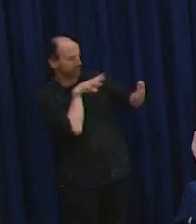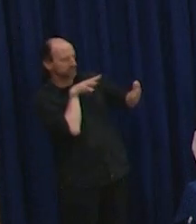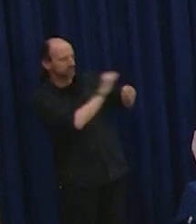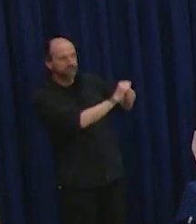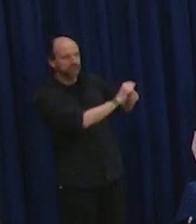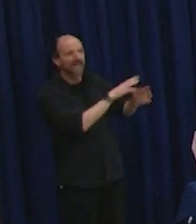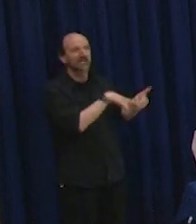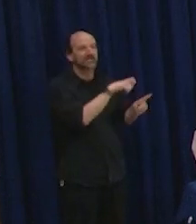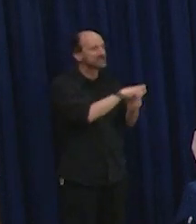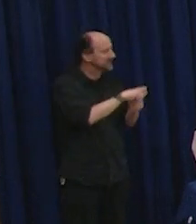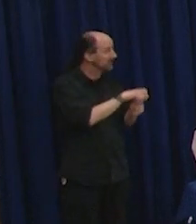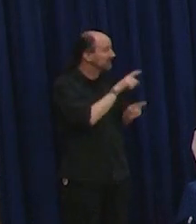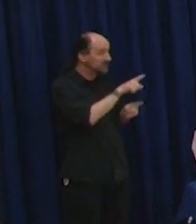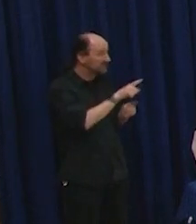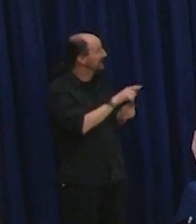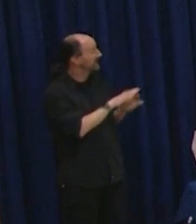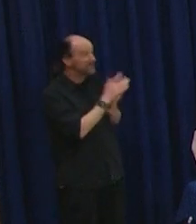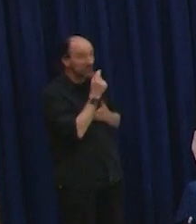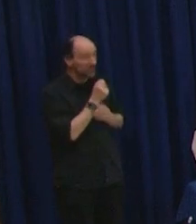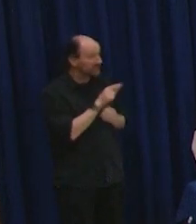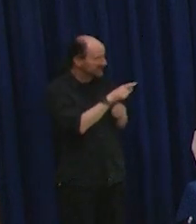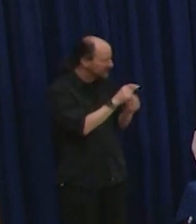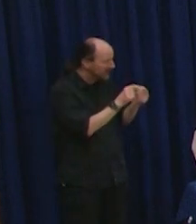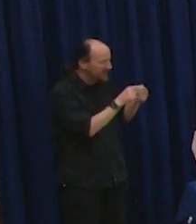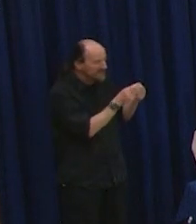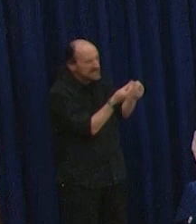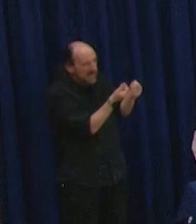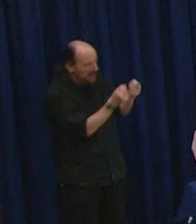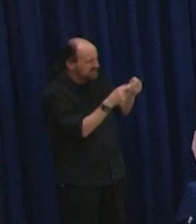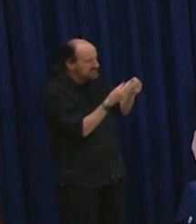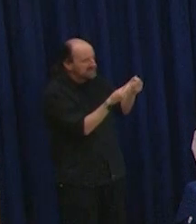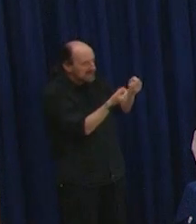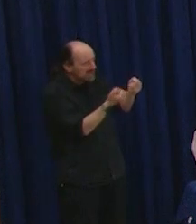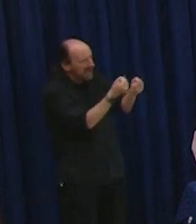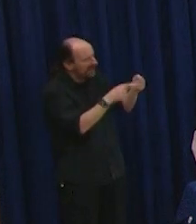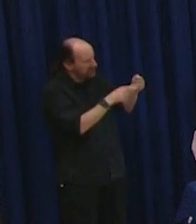you haven't met that set of criteria. Now I think we're changing things we've moved away